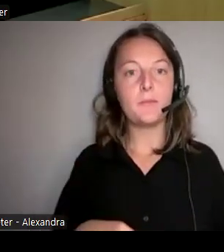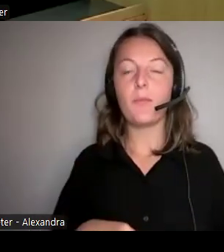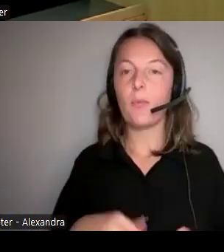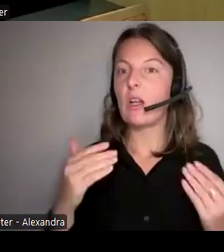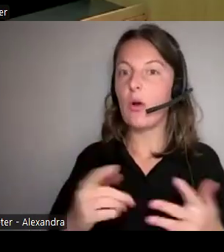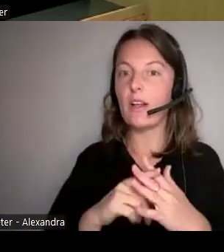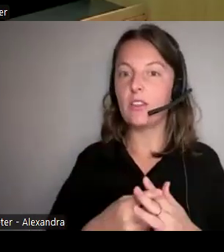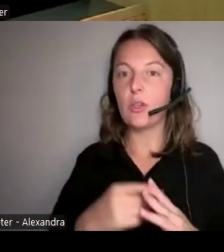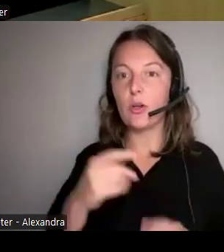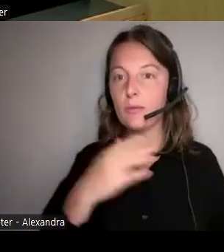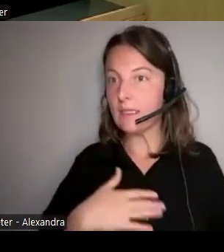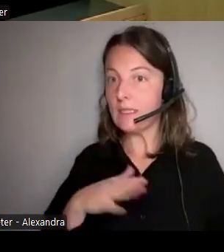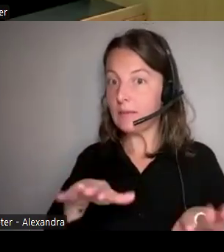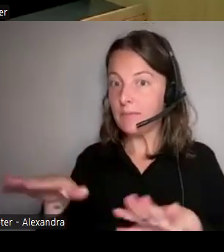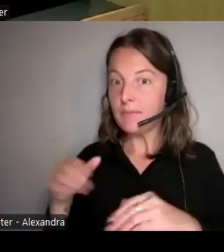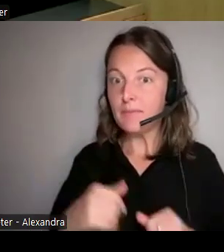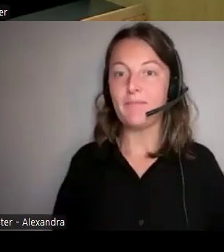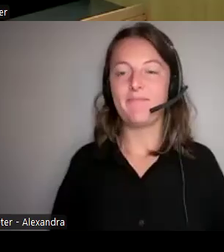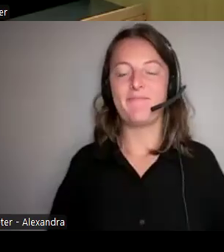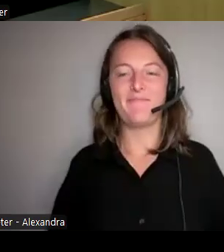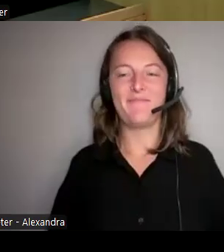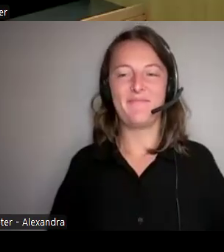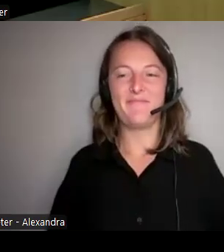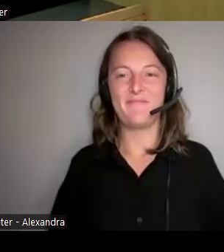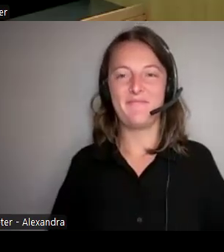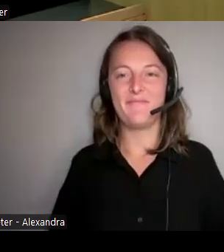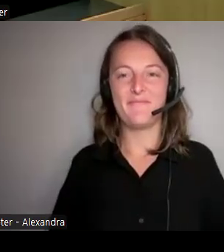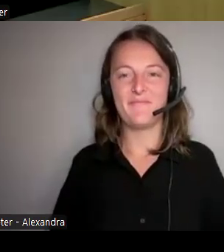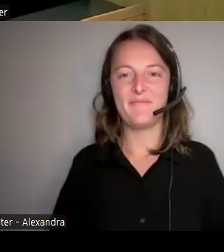Let's begin if we could please.